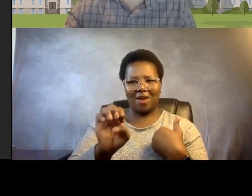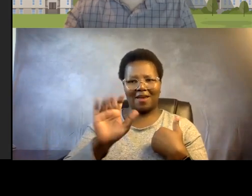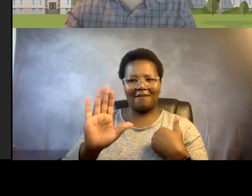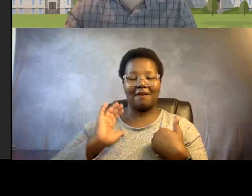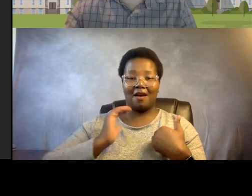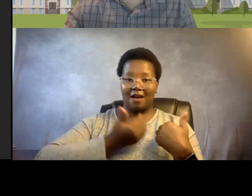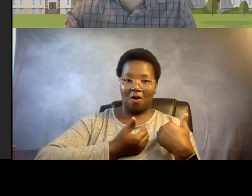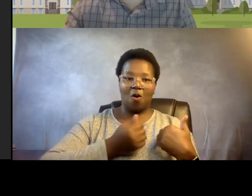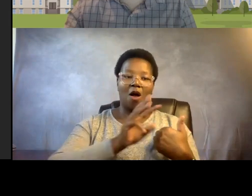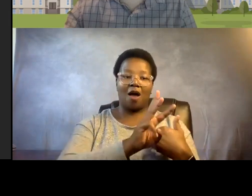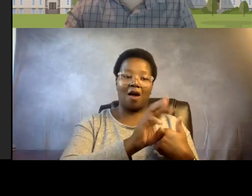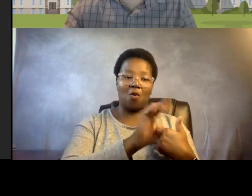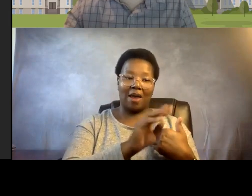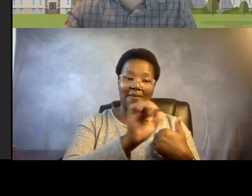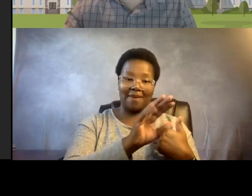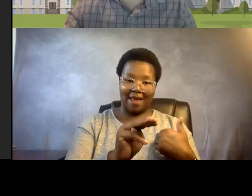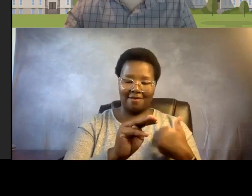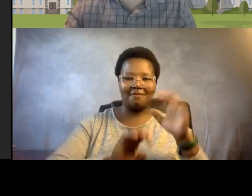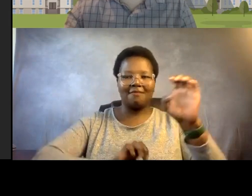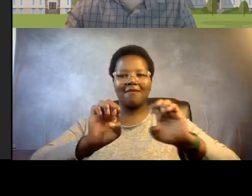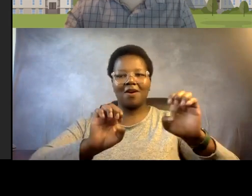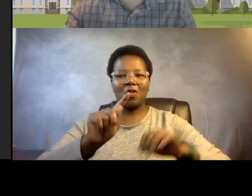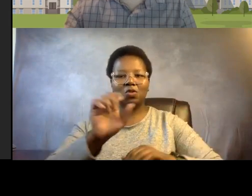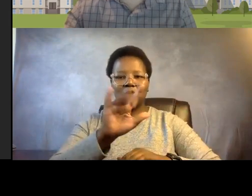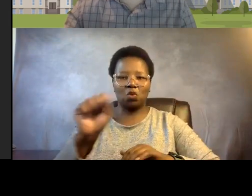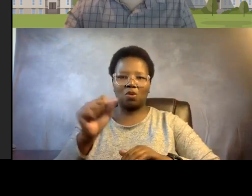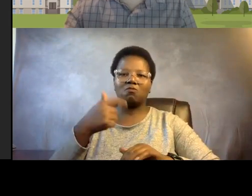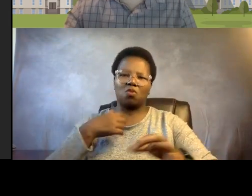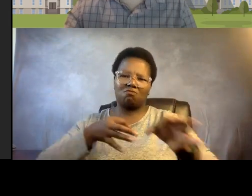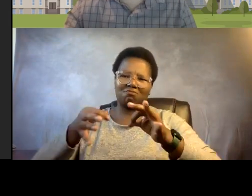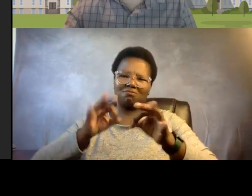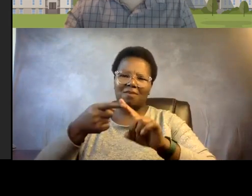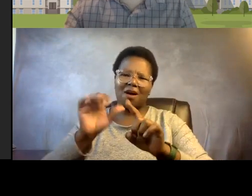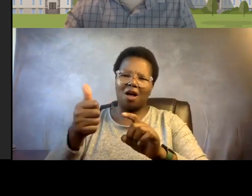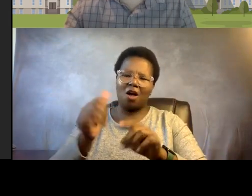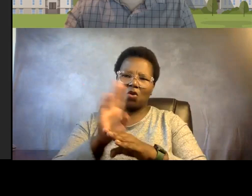going to talk about a little bit and demonstrate using some of our activities. One, you know,